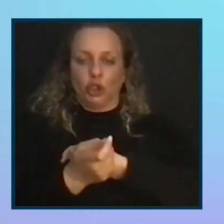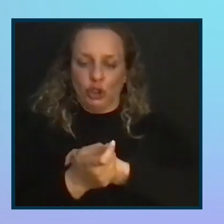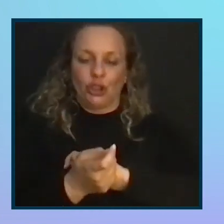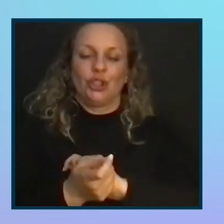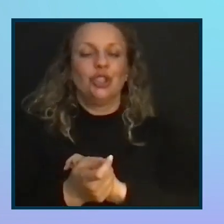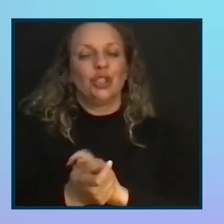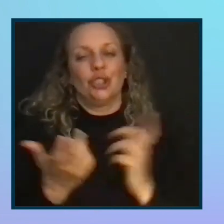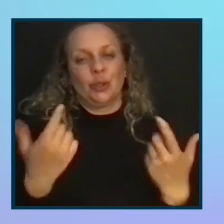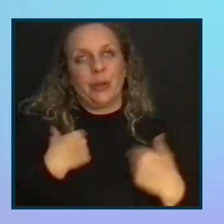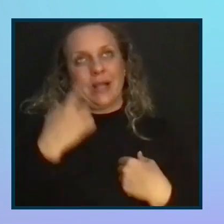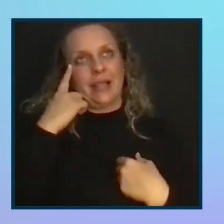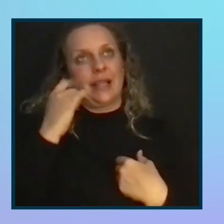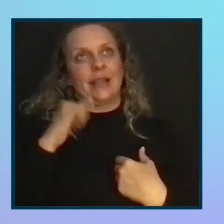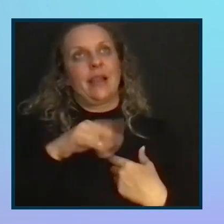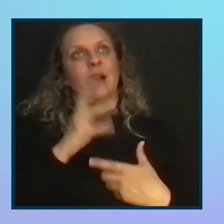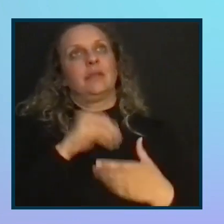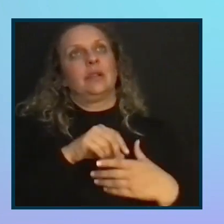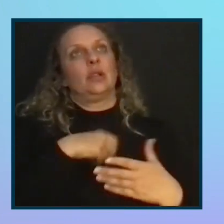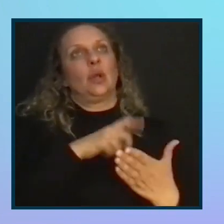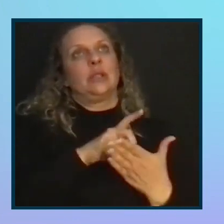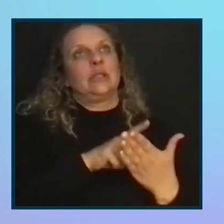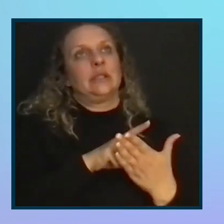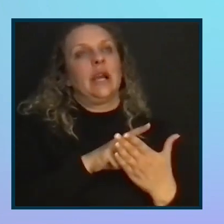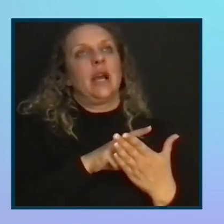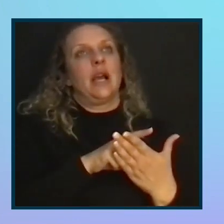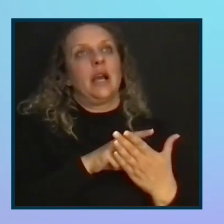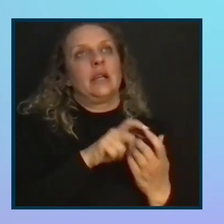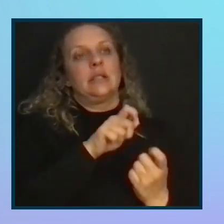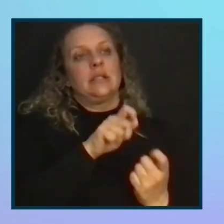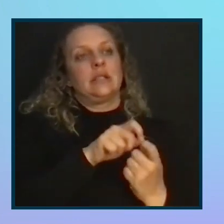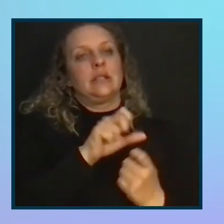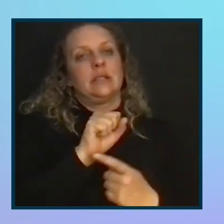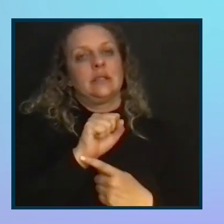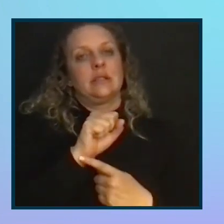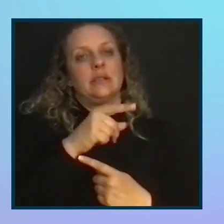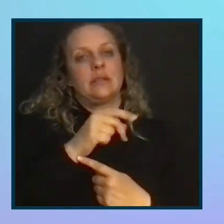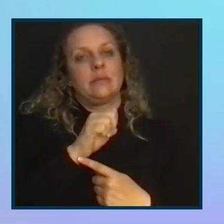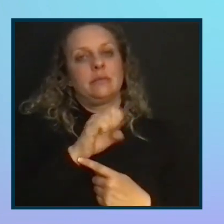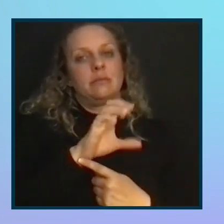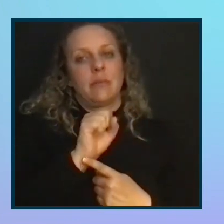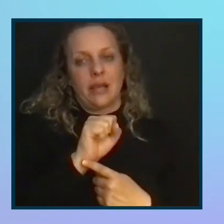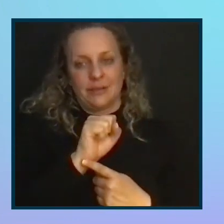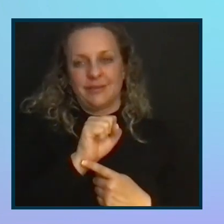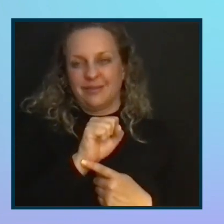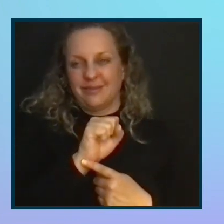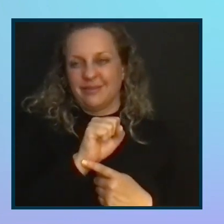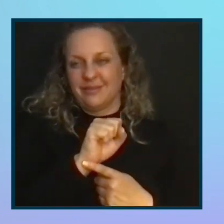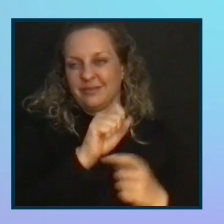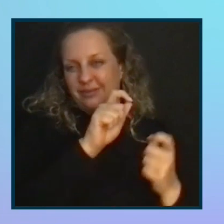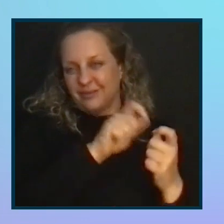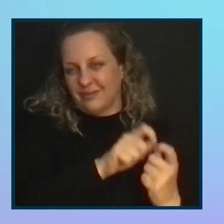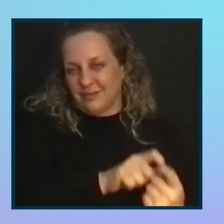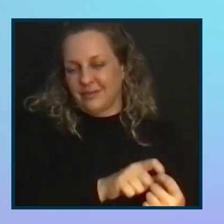we feed that into our design specs. So the individual components should be, or are highly accessible.